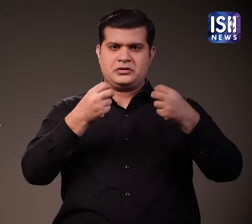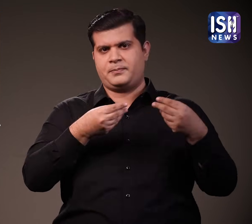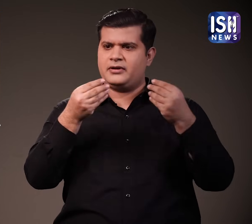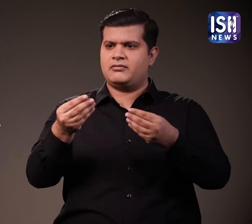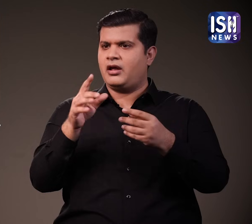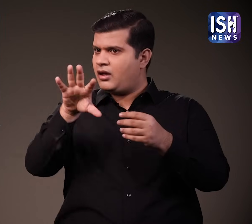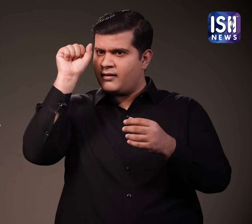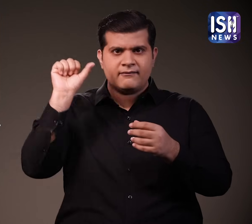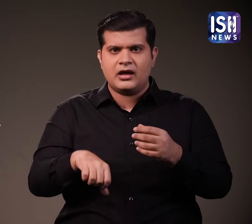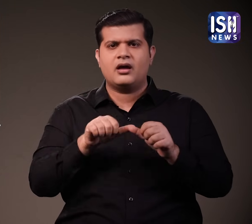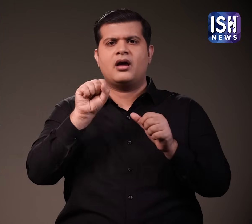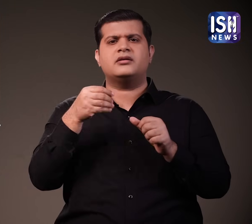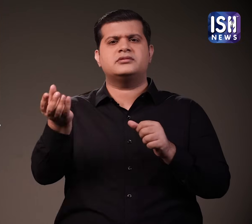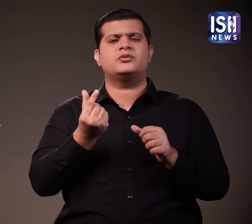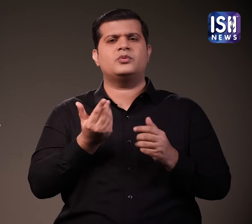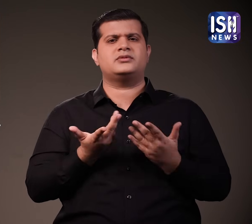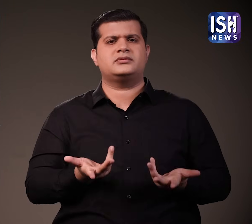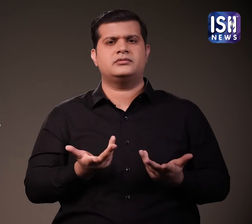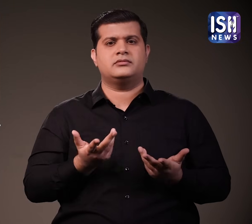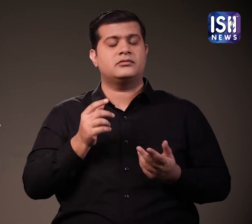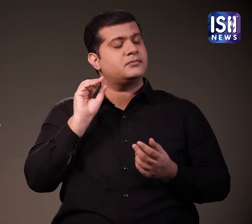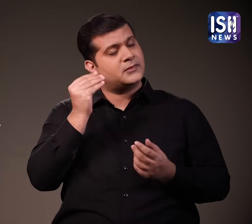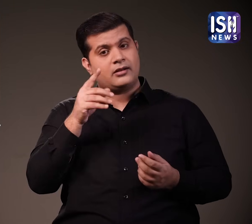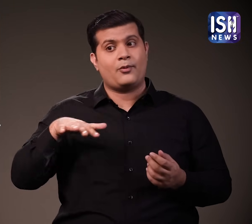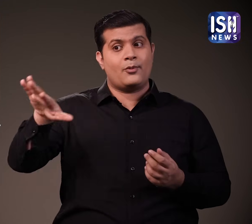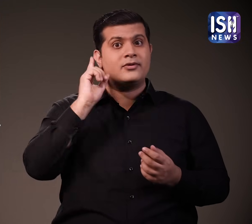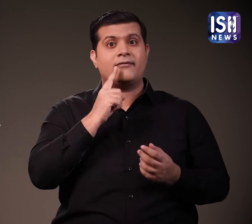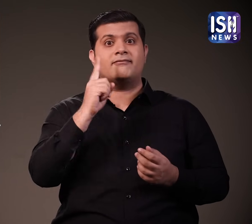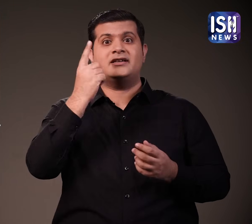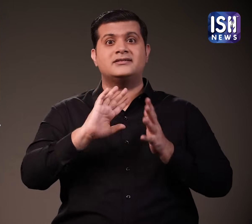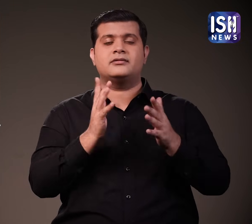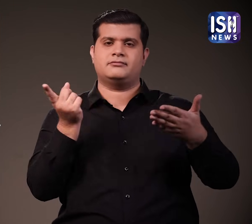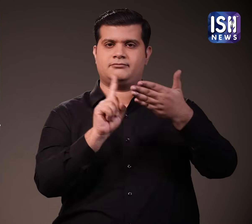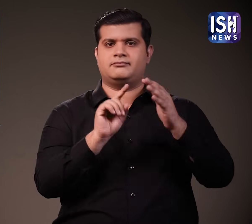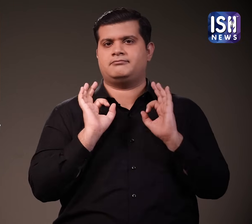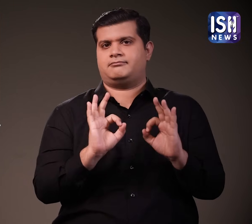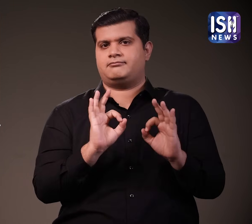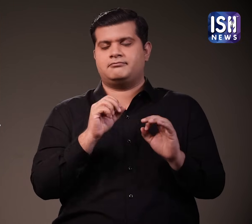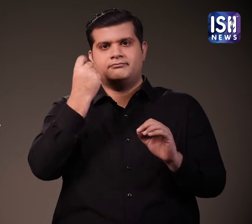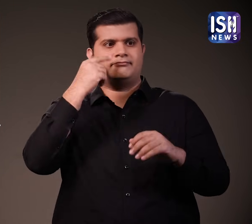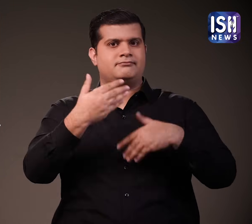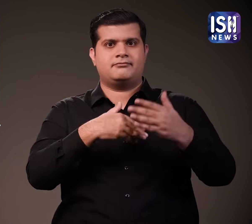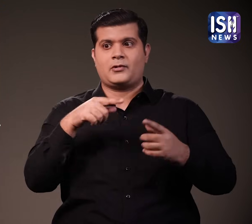When they can't understand subtitles, what is the point of this accessibility? Hence, ISL interpretation is the best for Deaf.